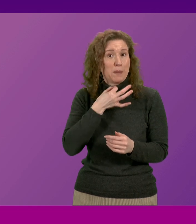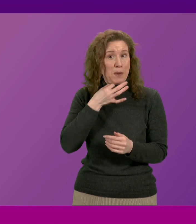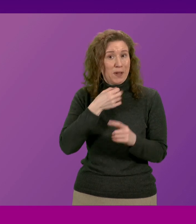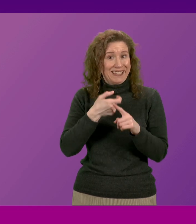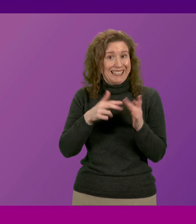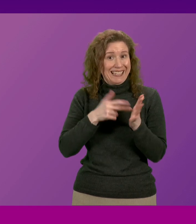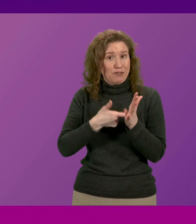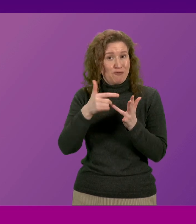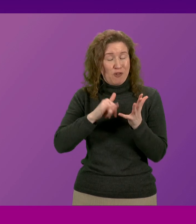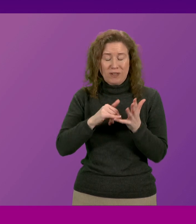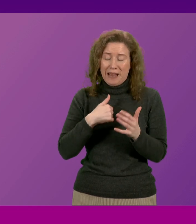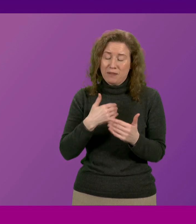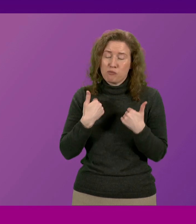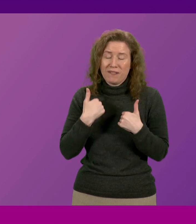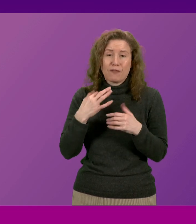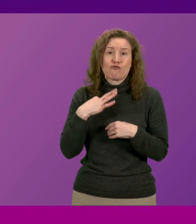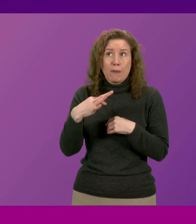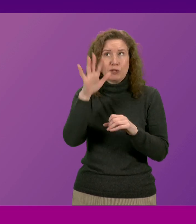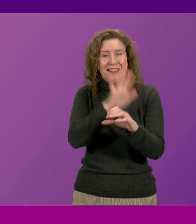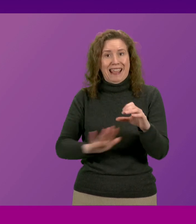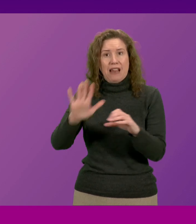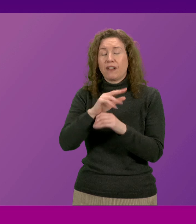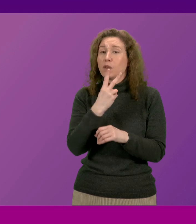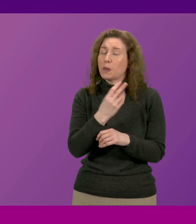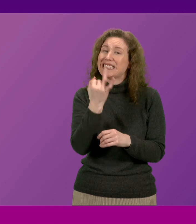since I have had the privilege of representing the county for 27 years,